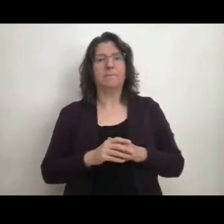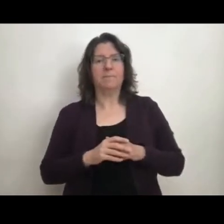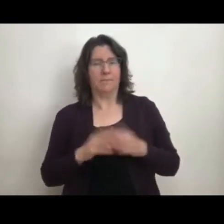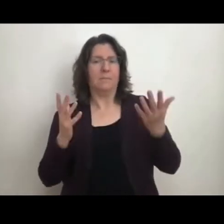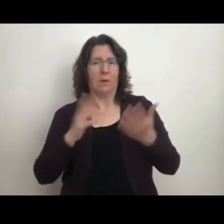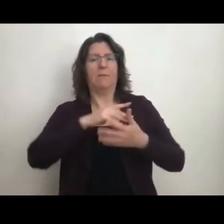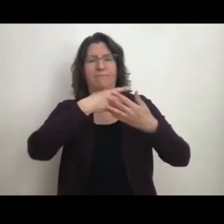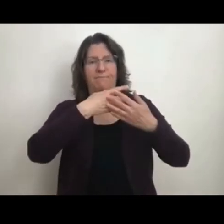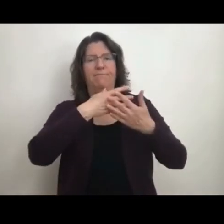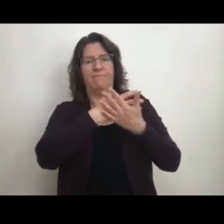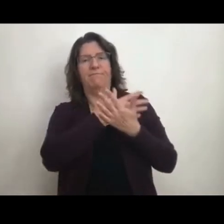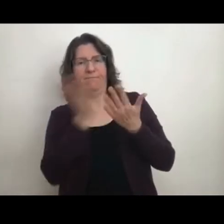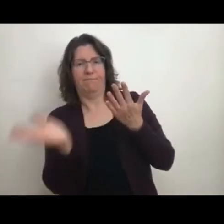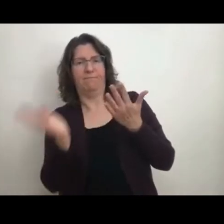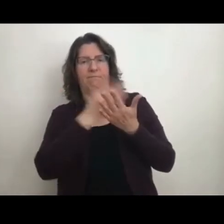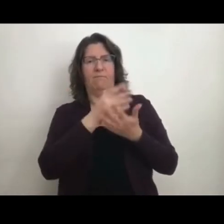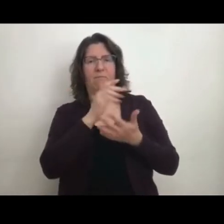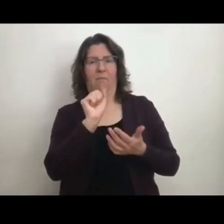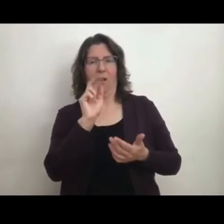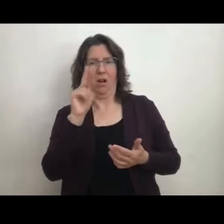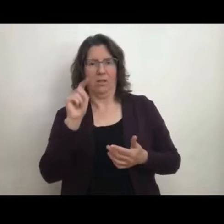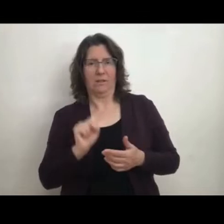. . . the full gamut of arts creation.